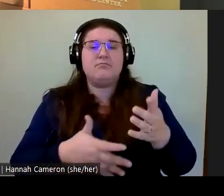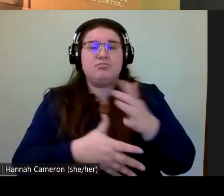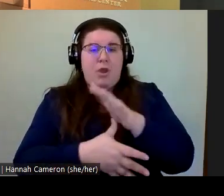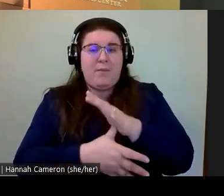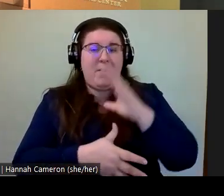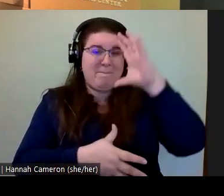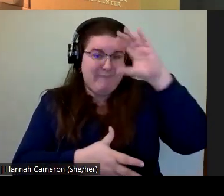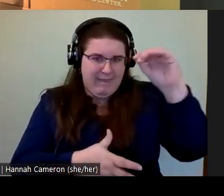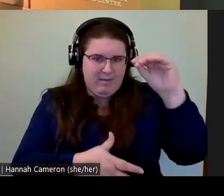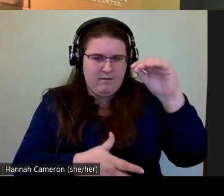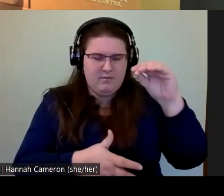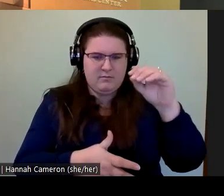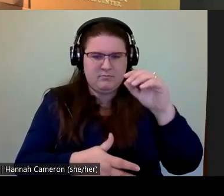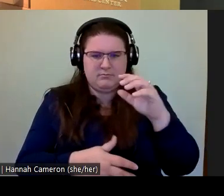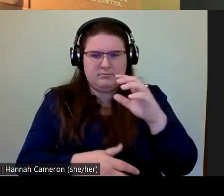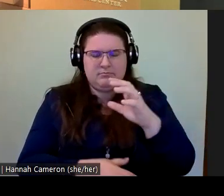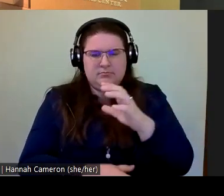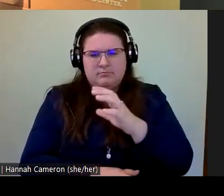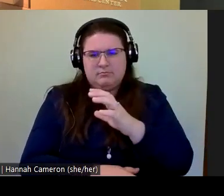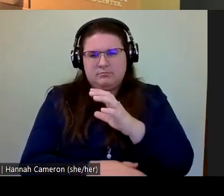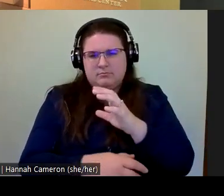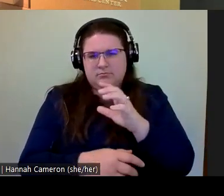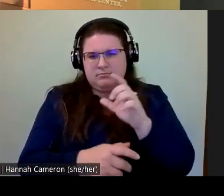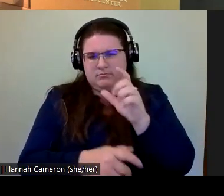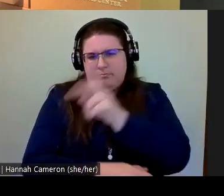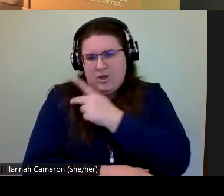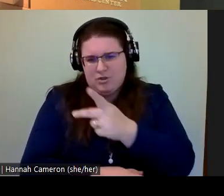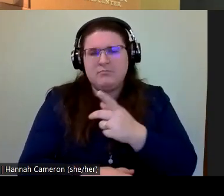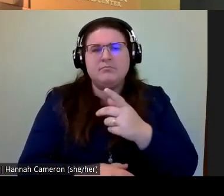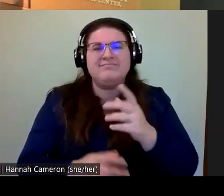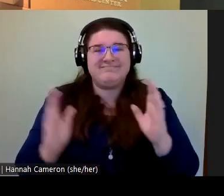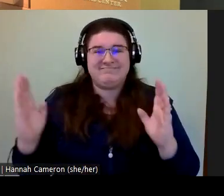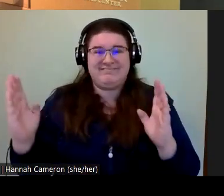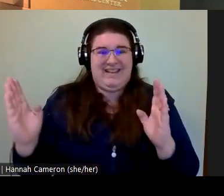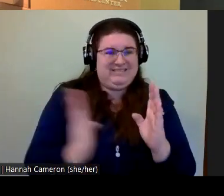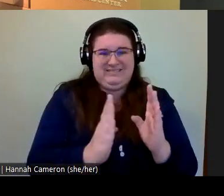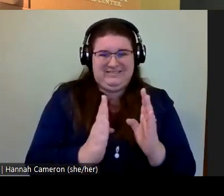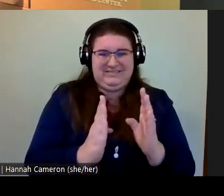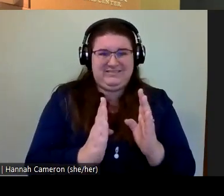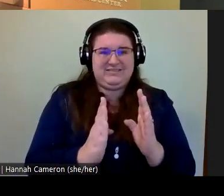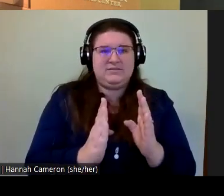from about 600 days to about 86 days uh so even in a place that thinks that it has really good